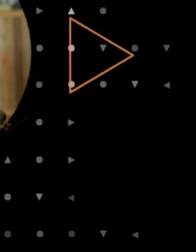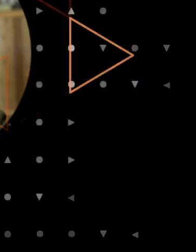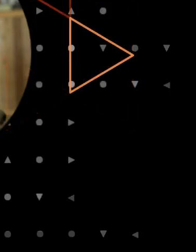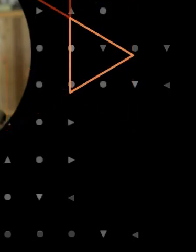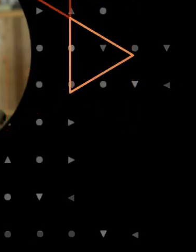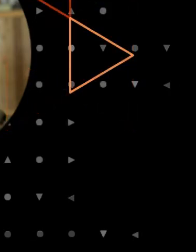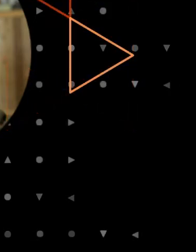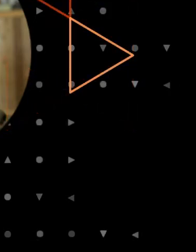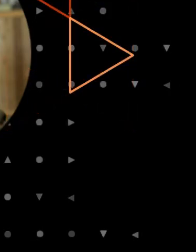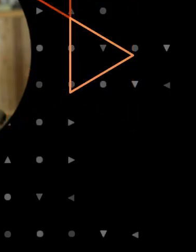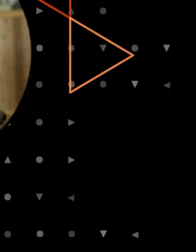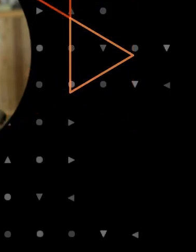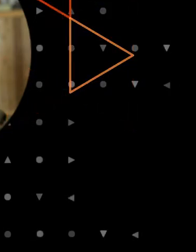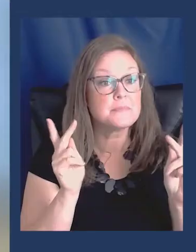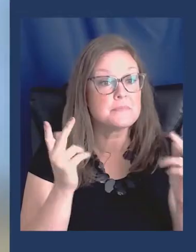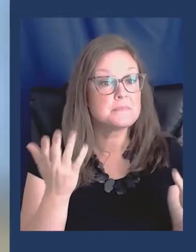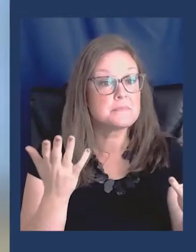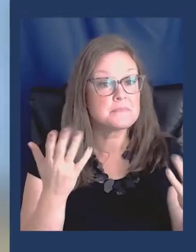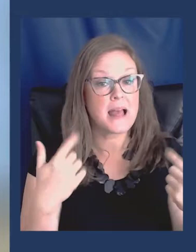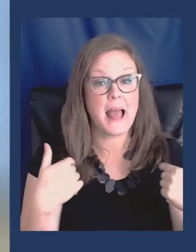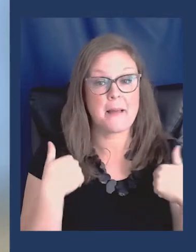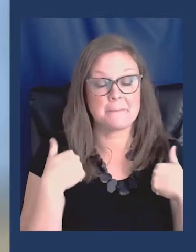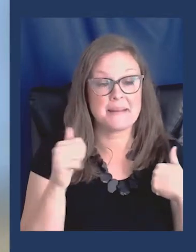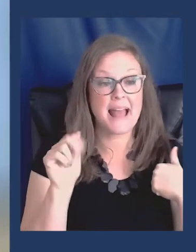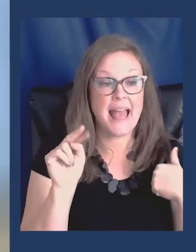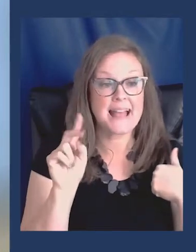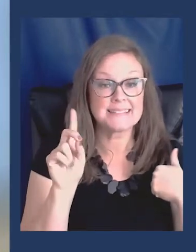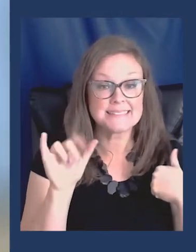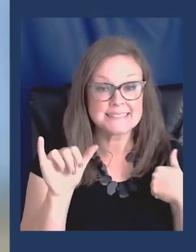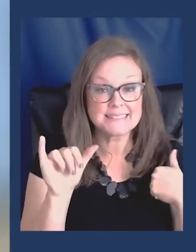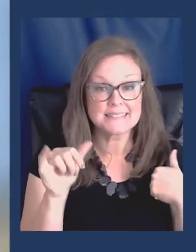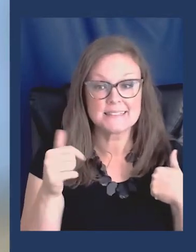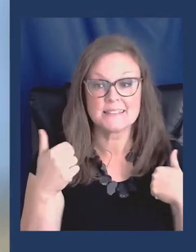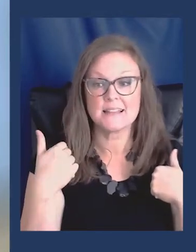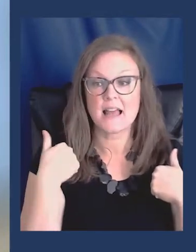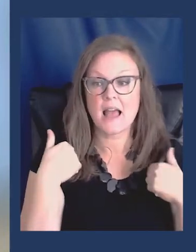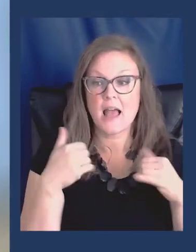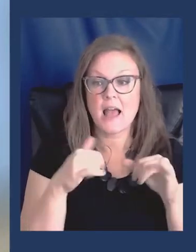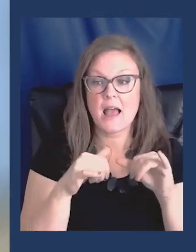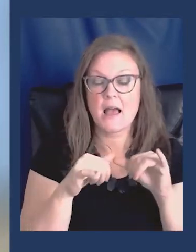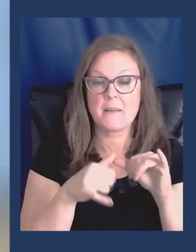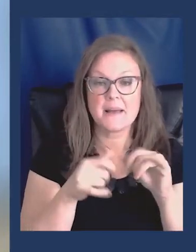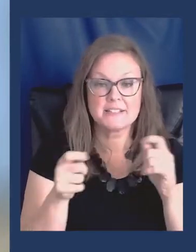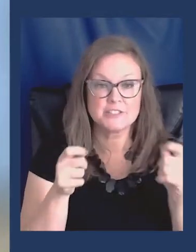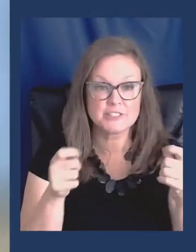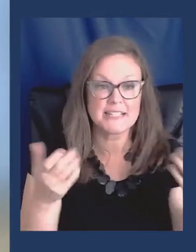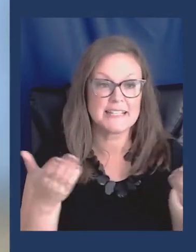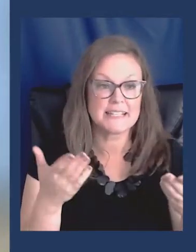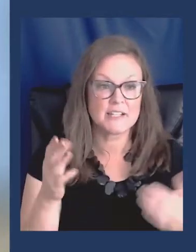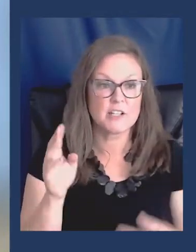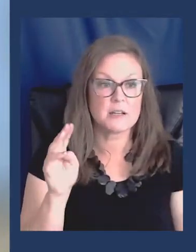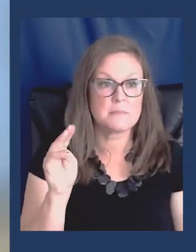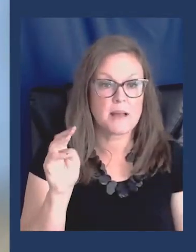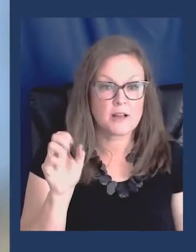I am Andy. I am an engineering lead here at Microsoft. I lead a team that builds